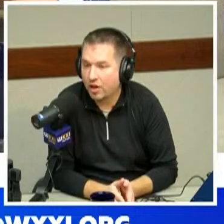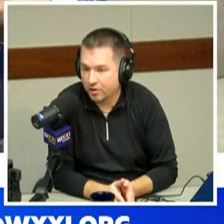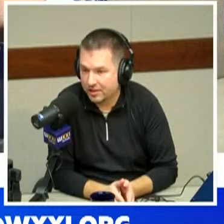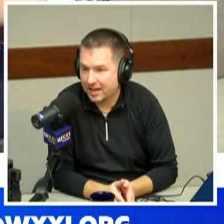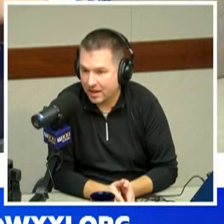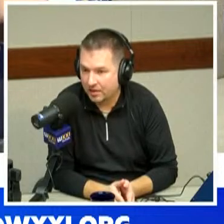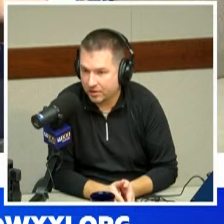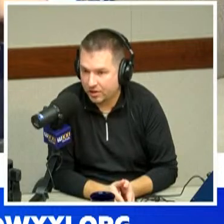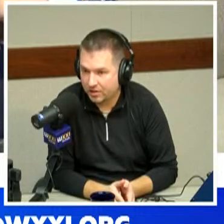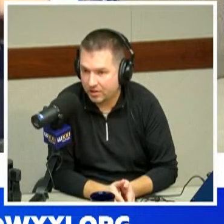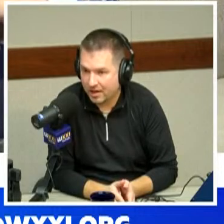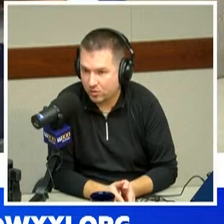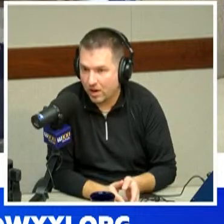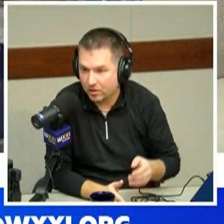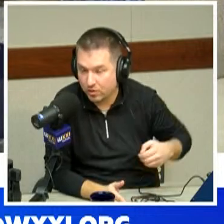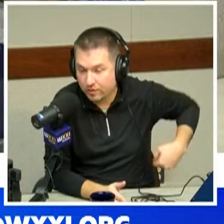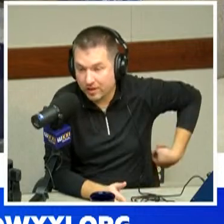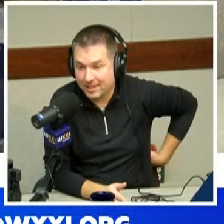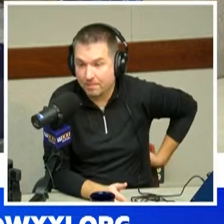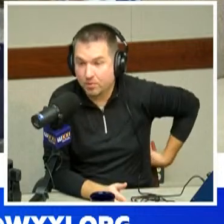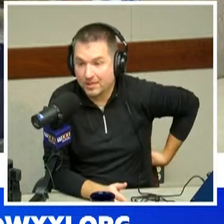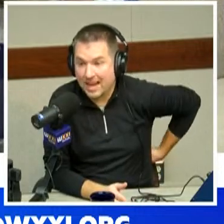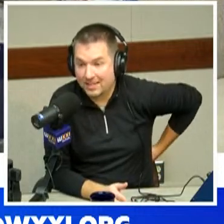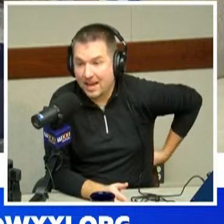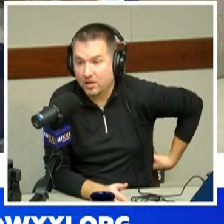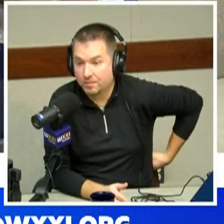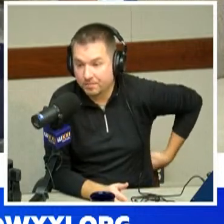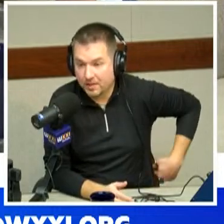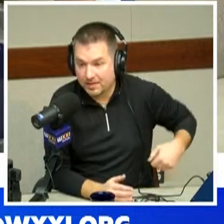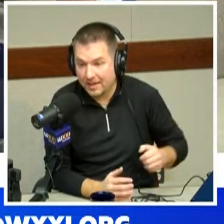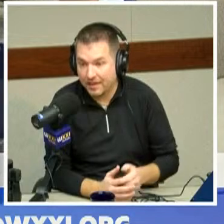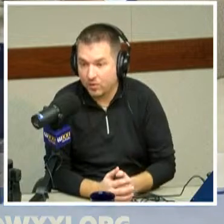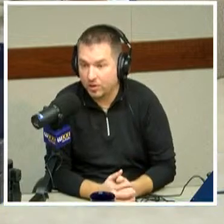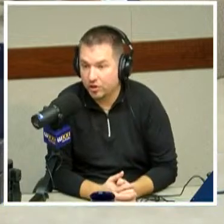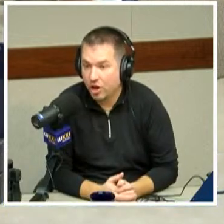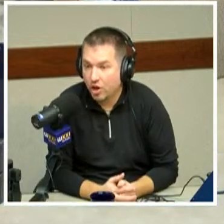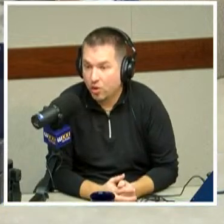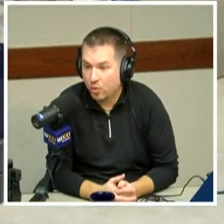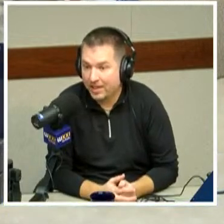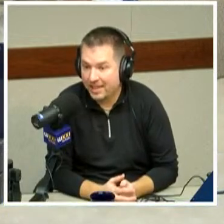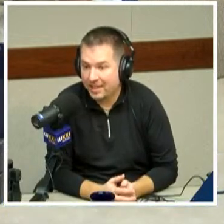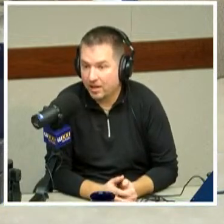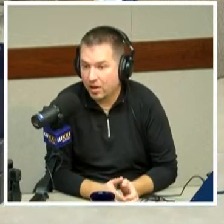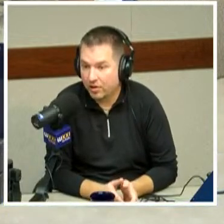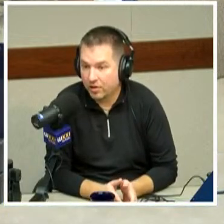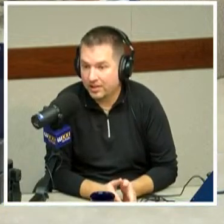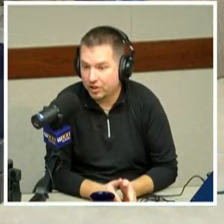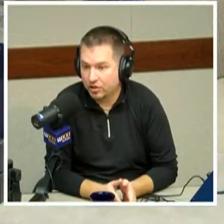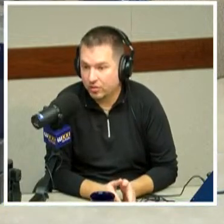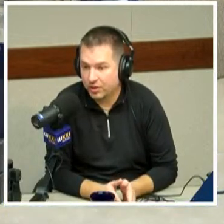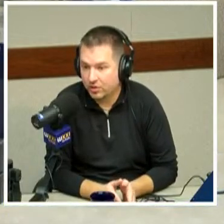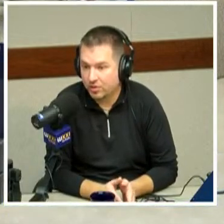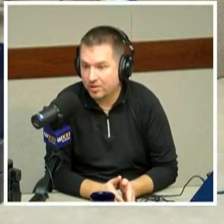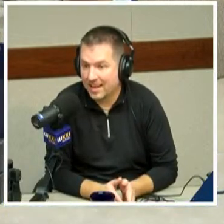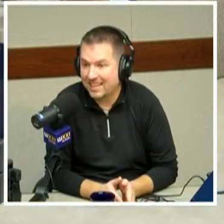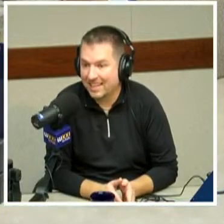other Technologies as well so for example tactile sign language we need additional resources that